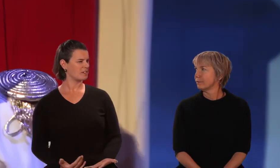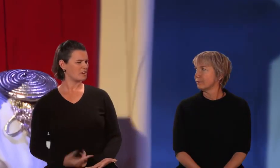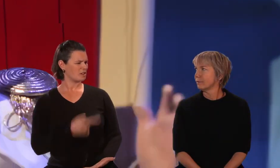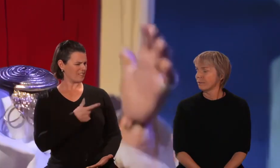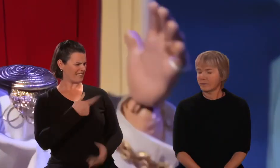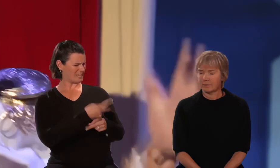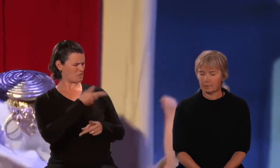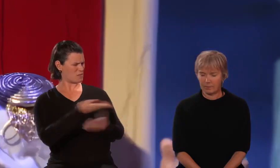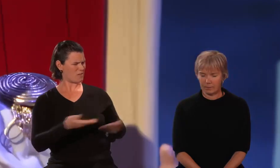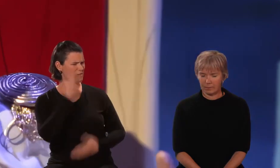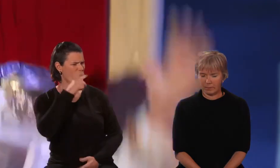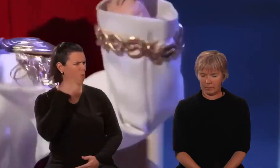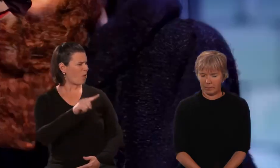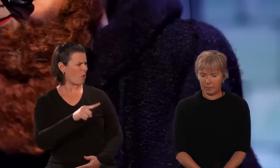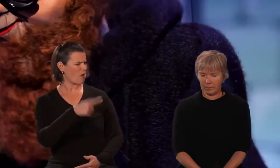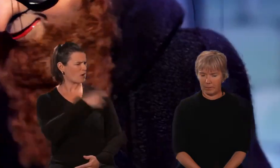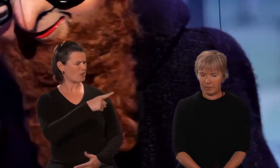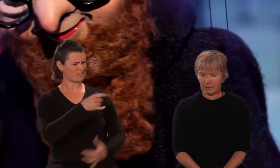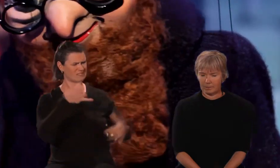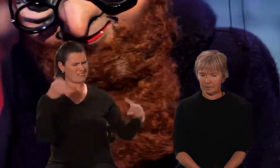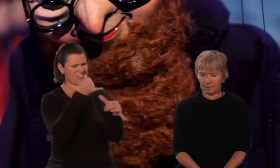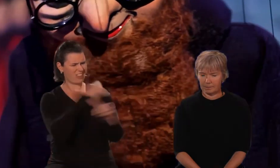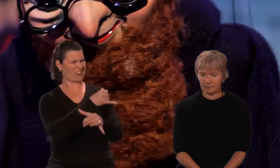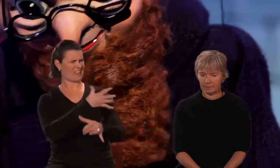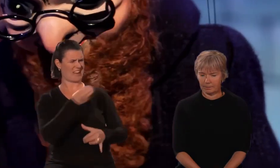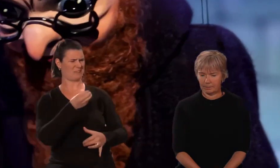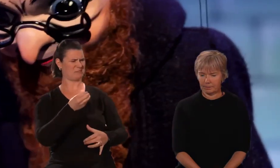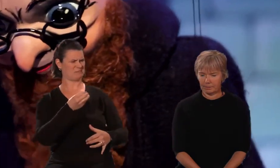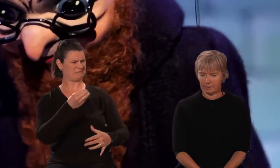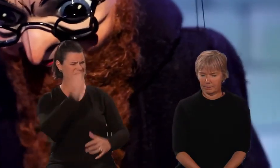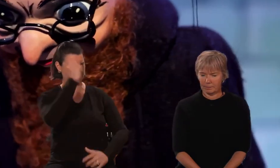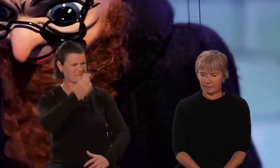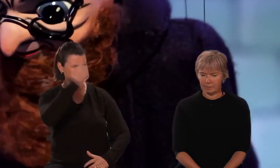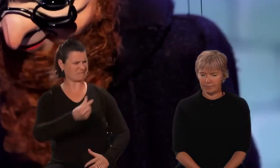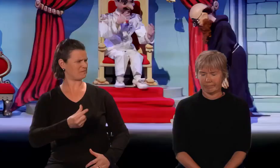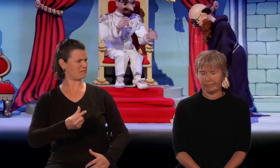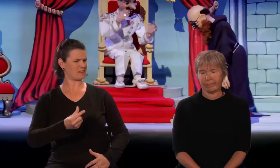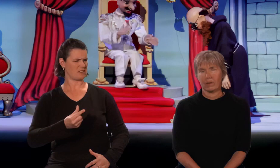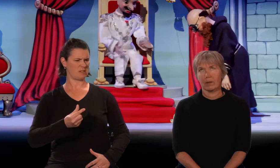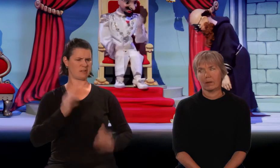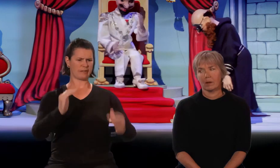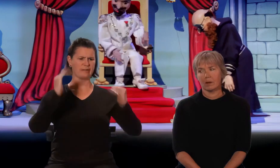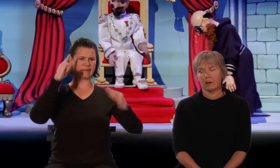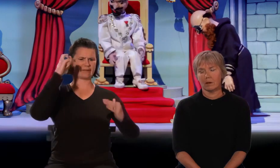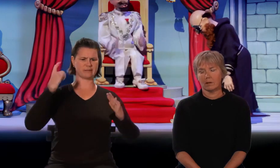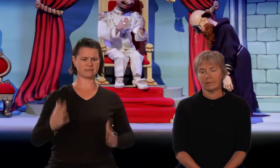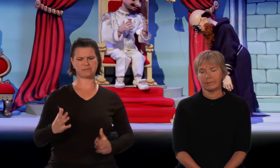You are a blunderbuss! And a numbskull! Lord High Chamberlain, indeed. Leave the room!